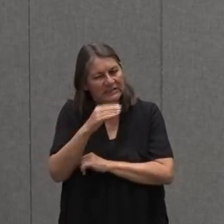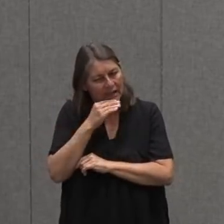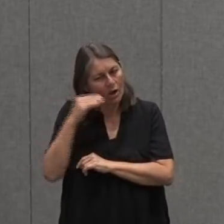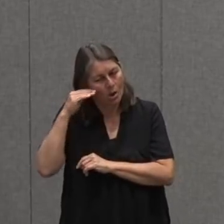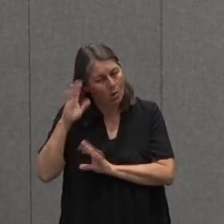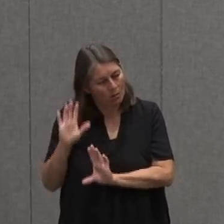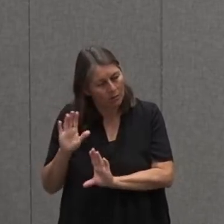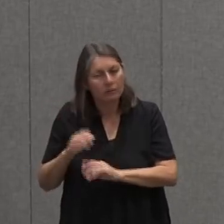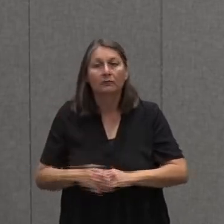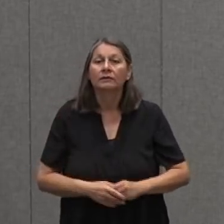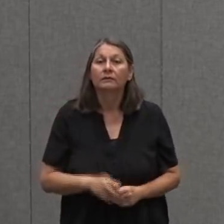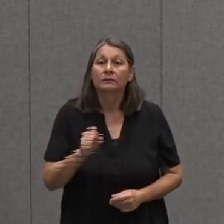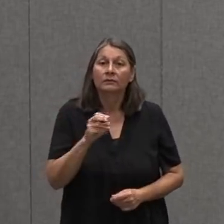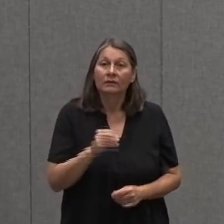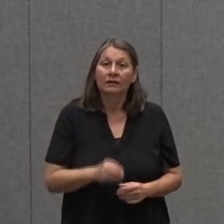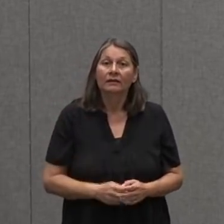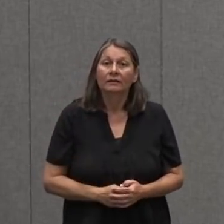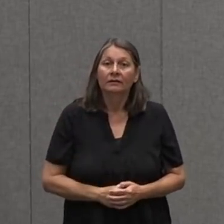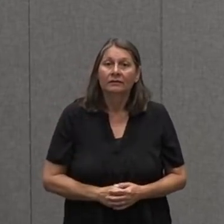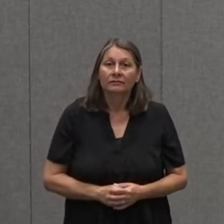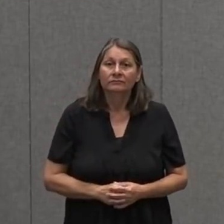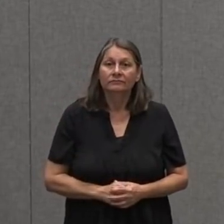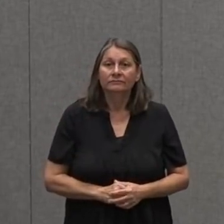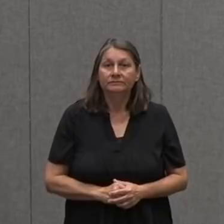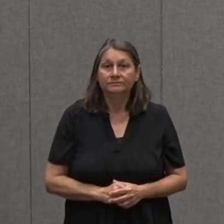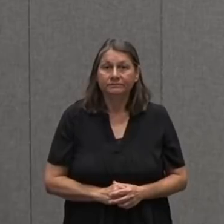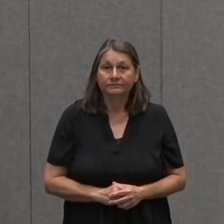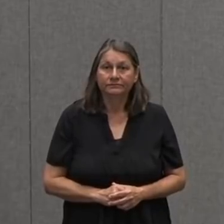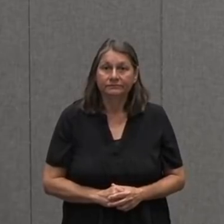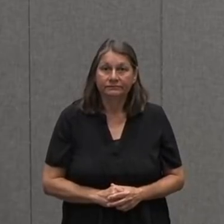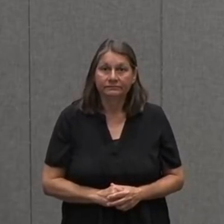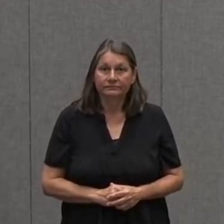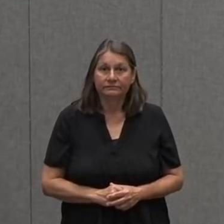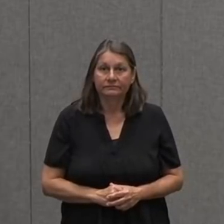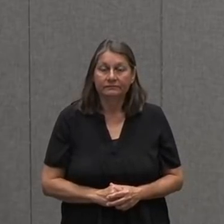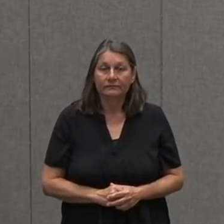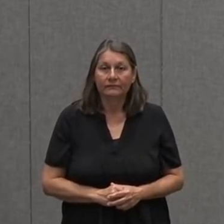So we're gonna learn about that. So today what we're gonna focus on on our checklist